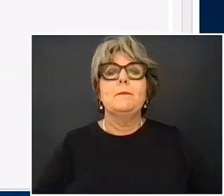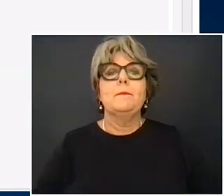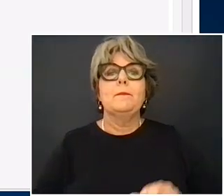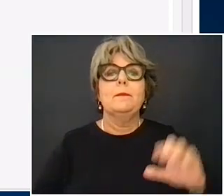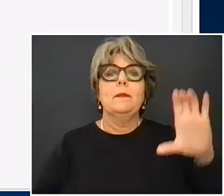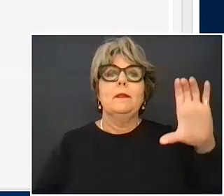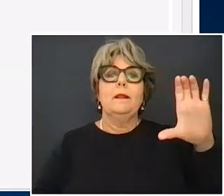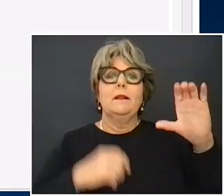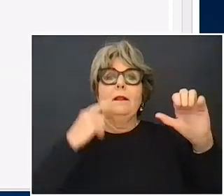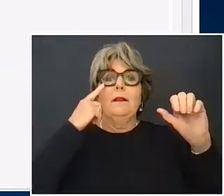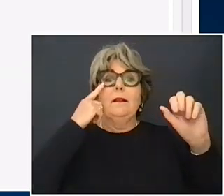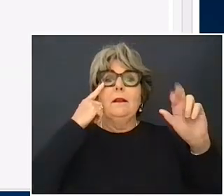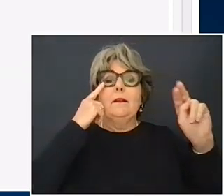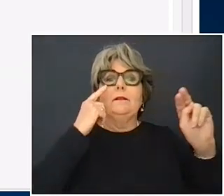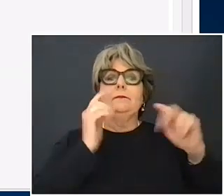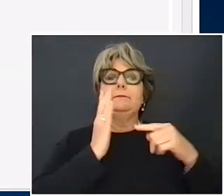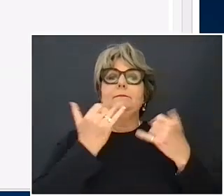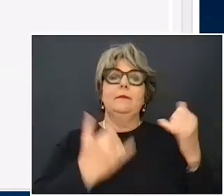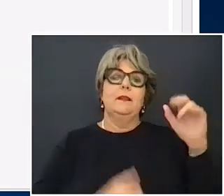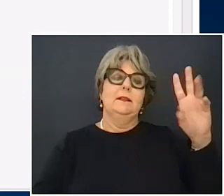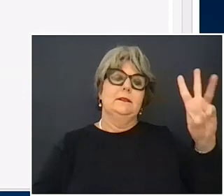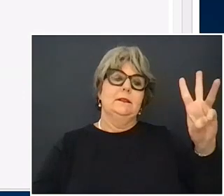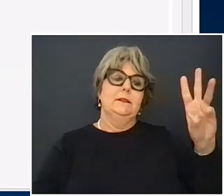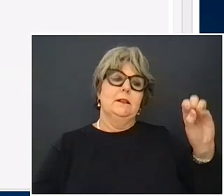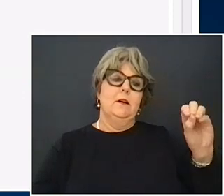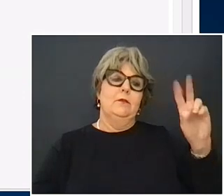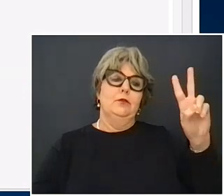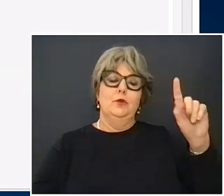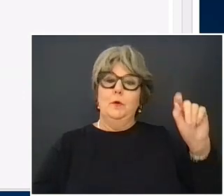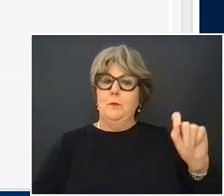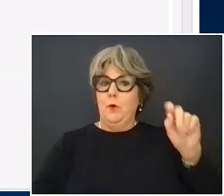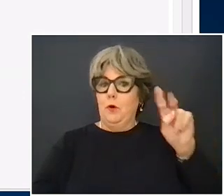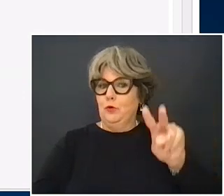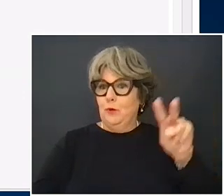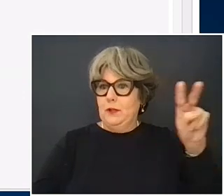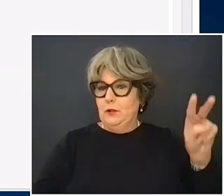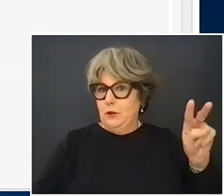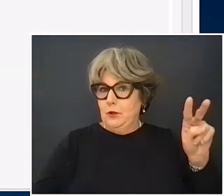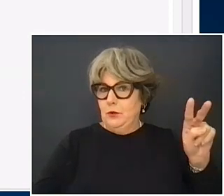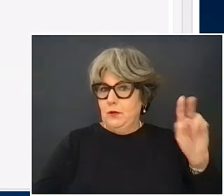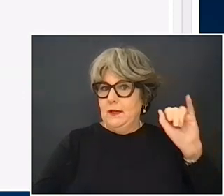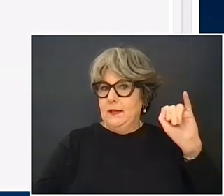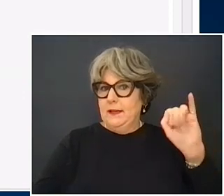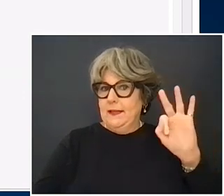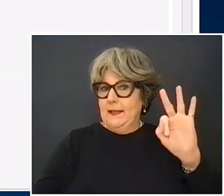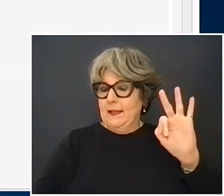existing 602.22. If there is some language that the